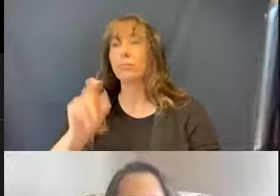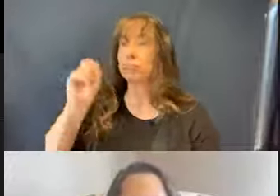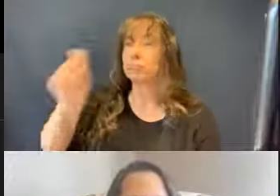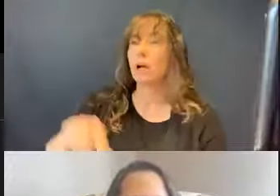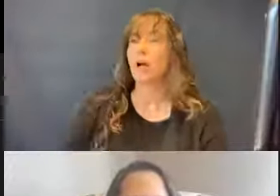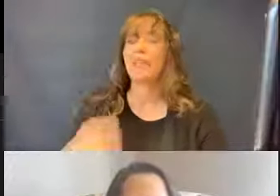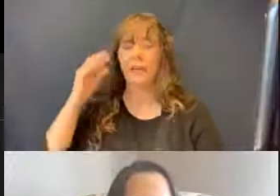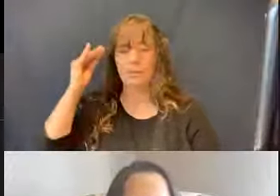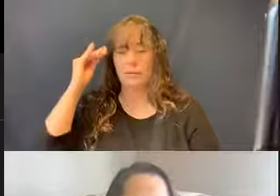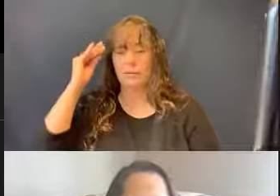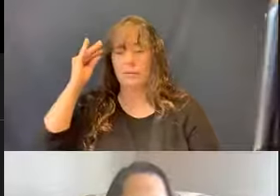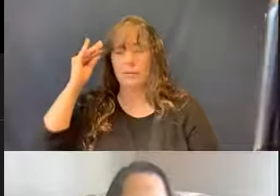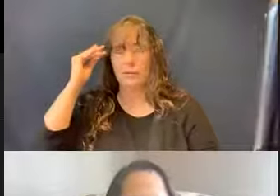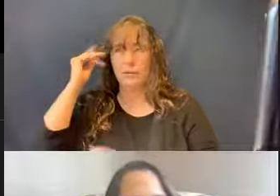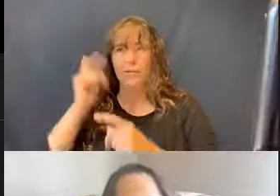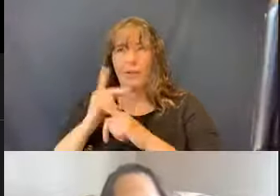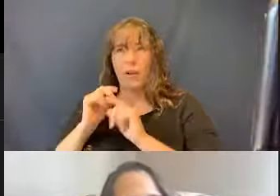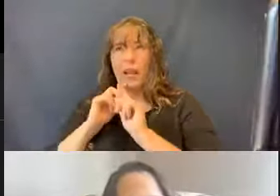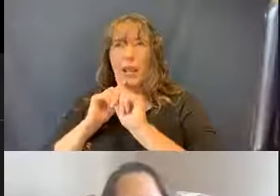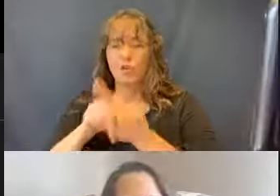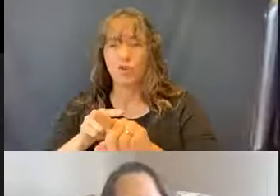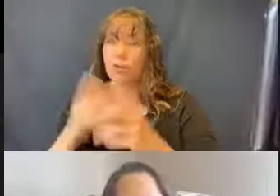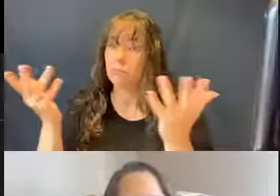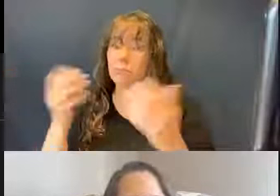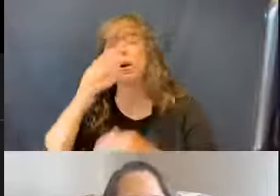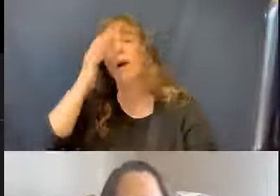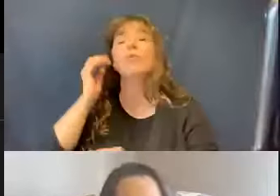I did mention honor the pause and let them think about what they need to think. But I